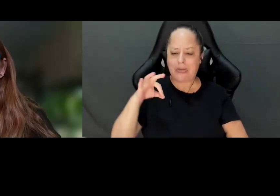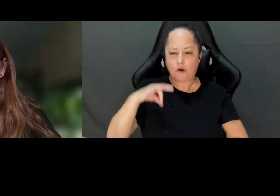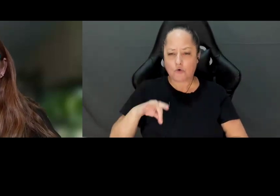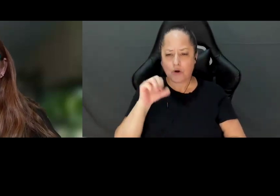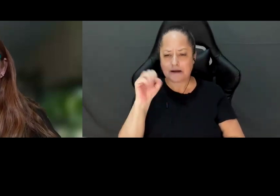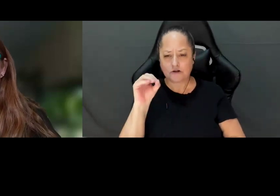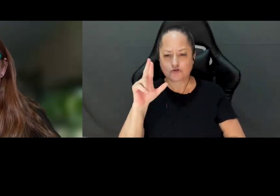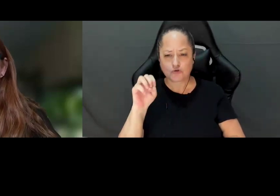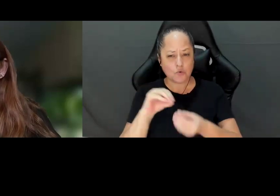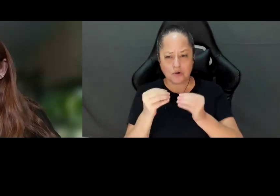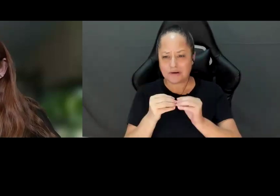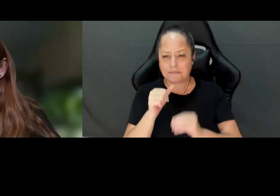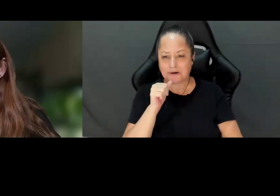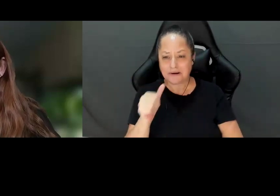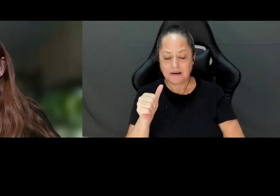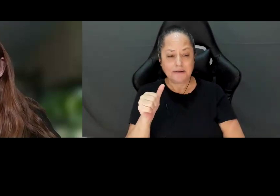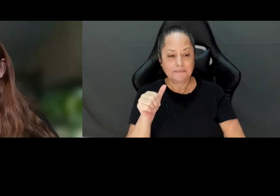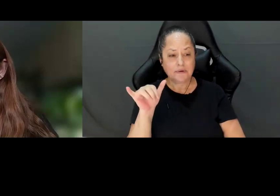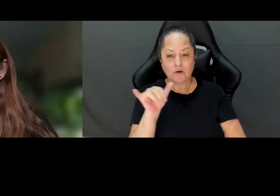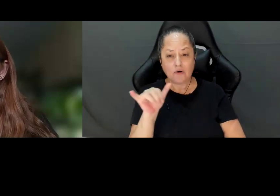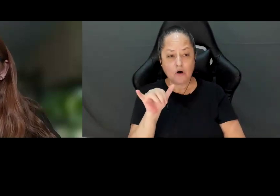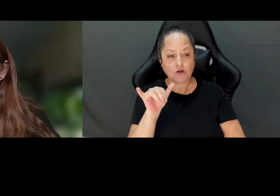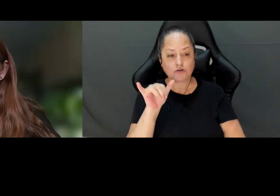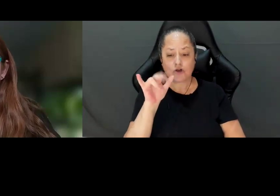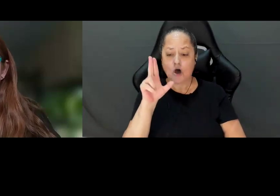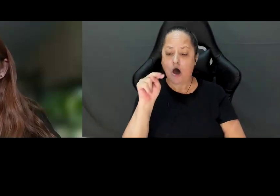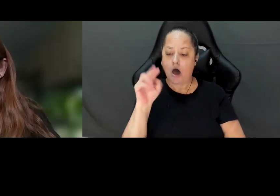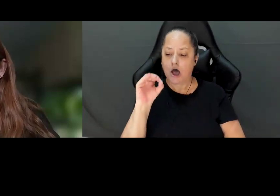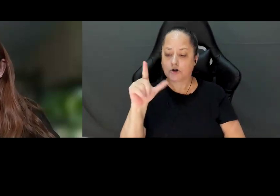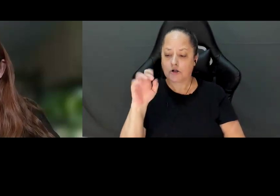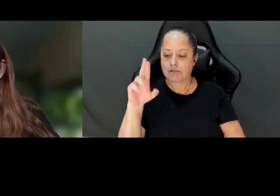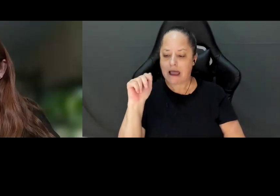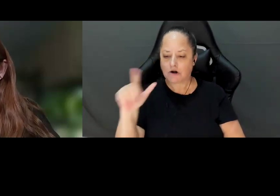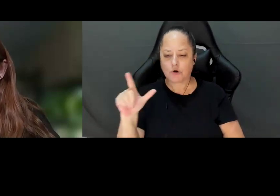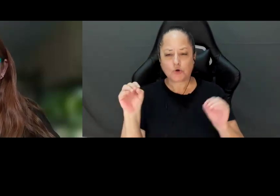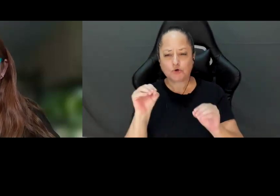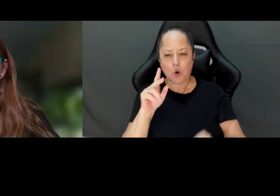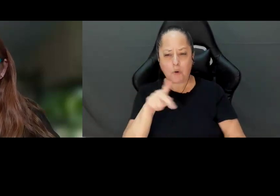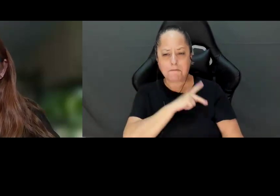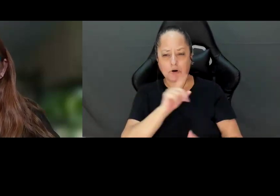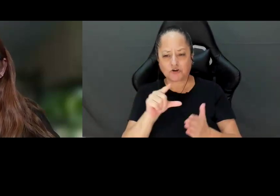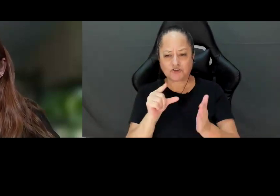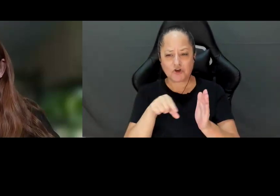These are uncollateralized and they are no personal guarantees attached to them.